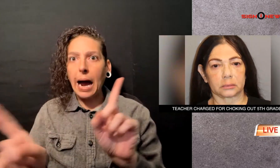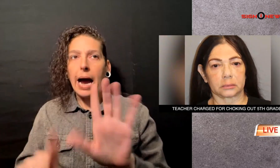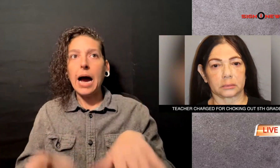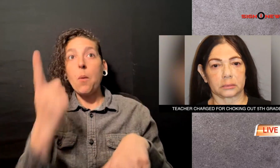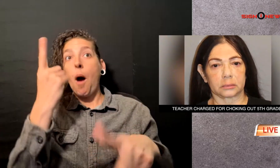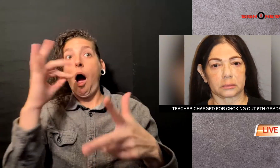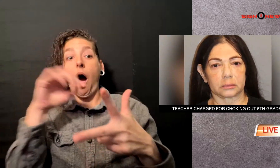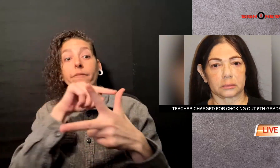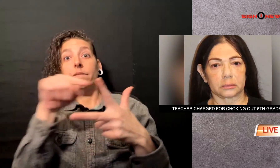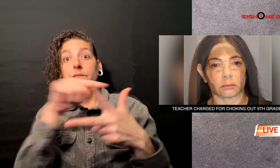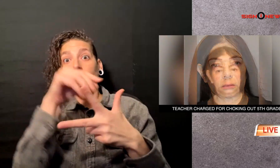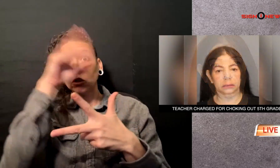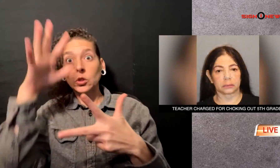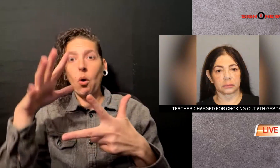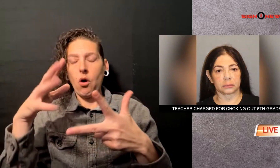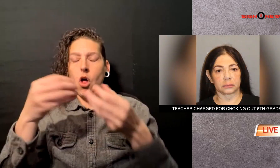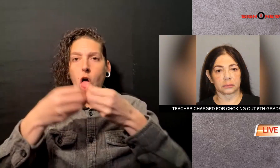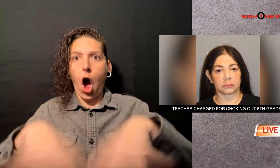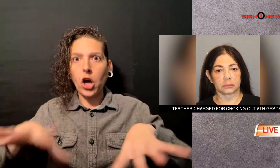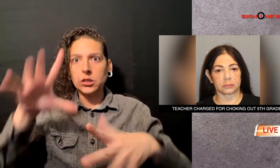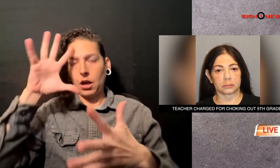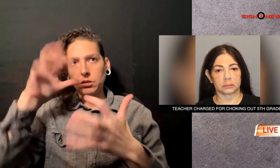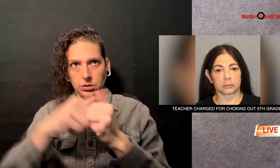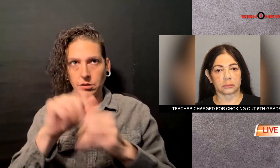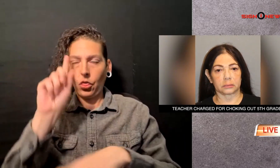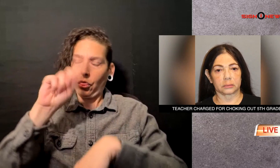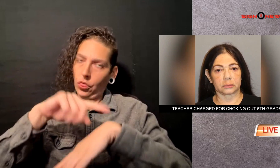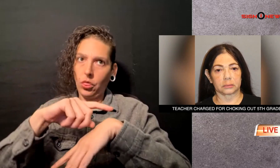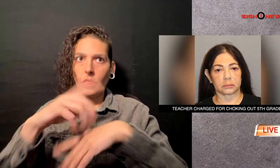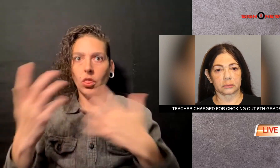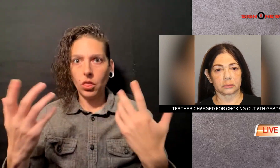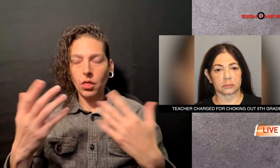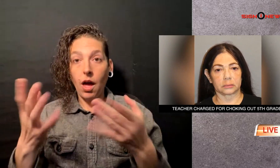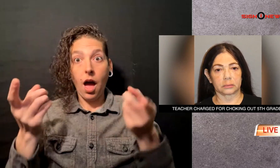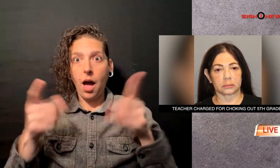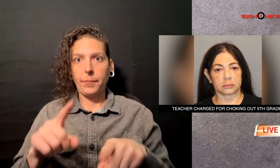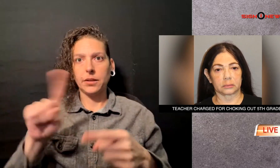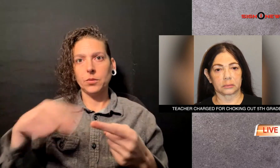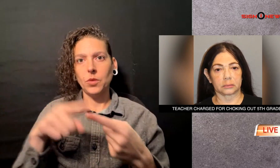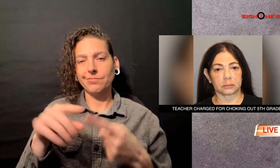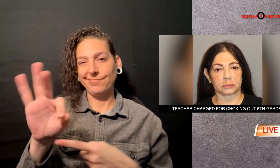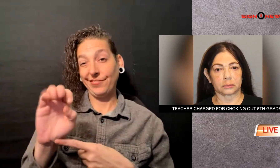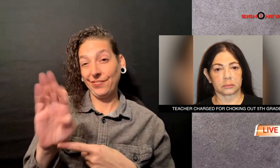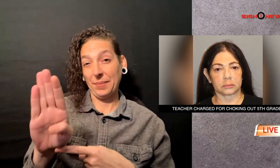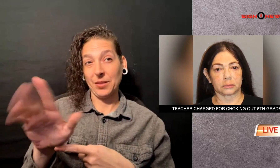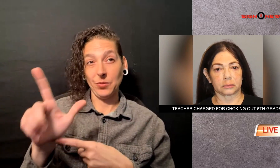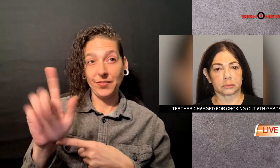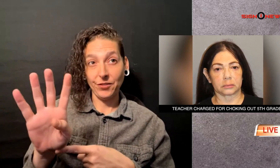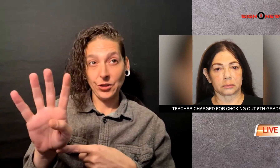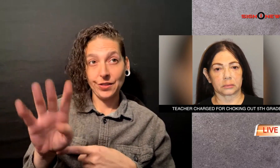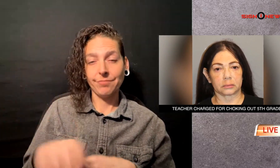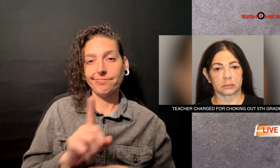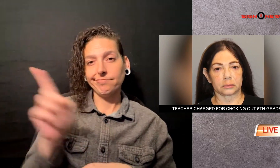one of those students lost consciousness it happened on February 24 at Brookside elementary school